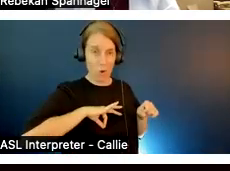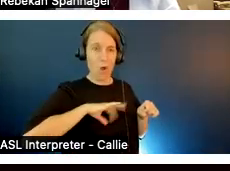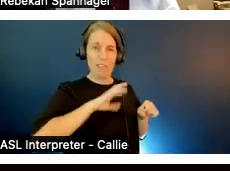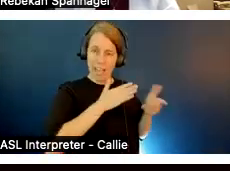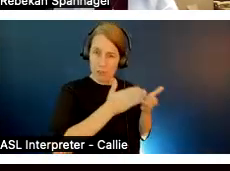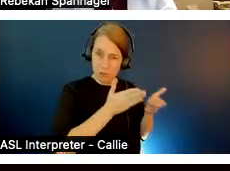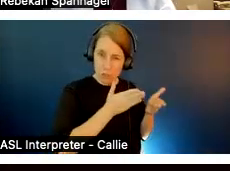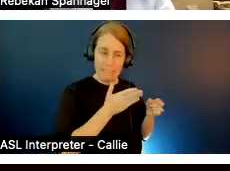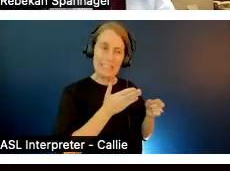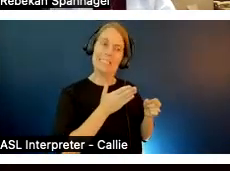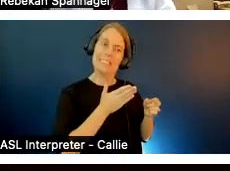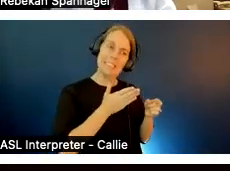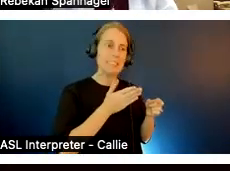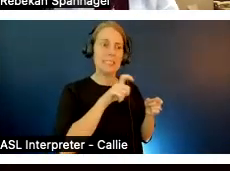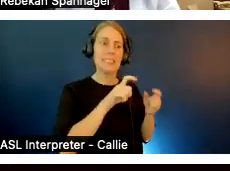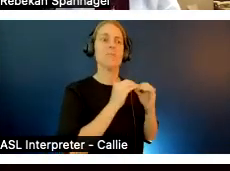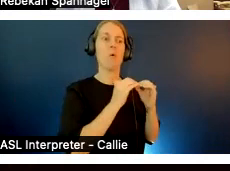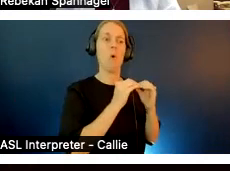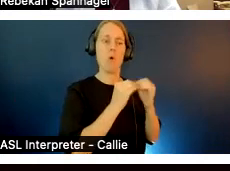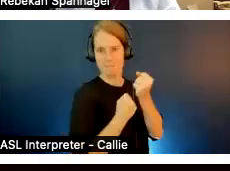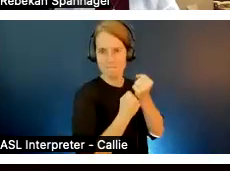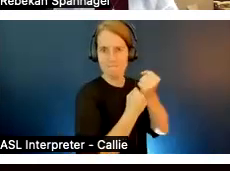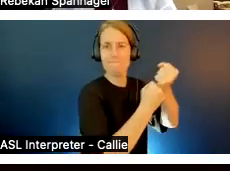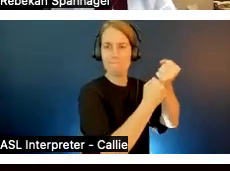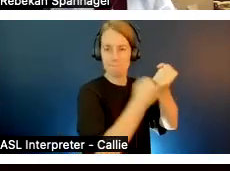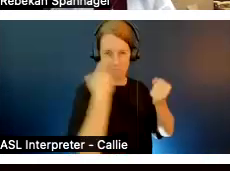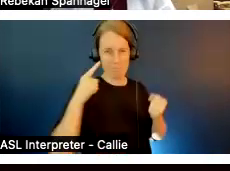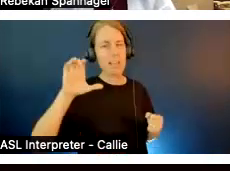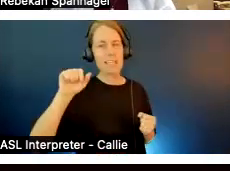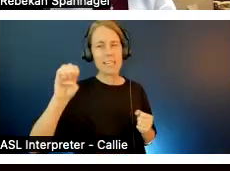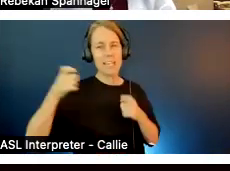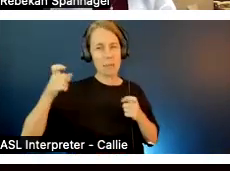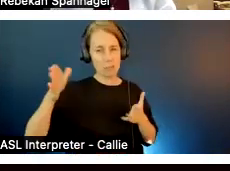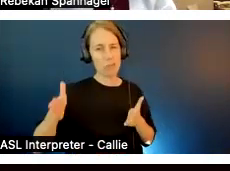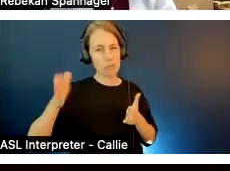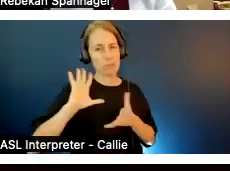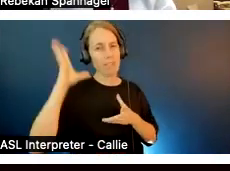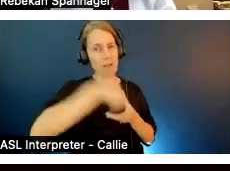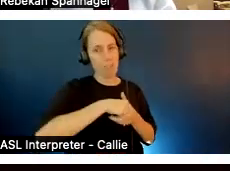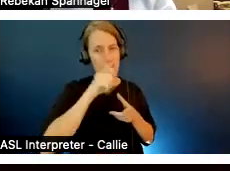on your behalf for um so that's another important aspect of the final rule um one of the most